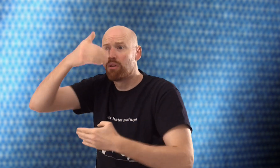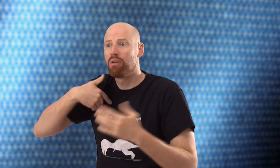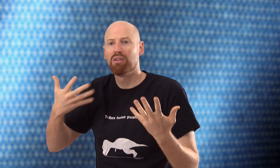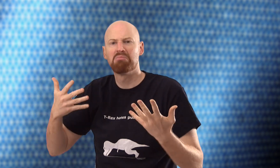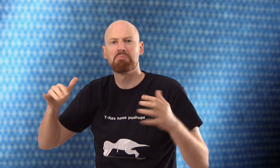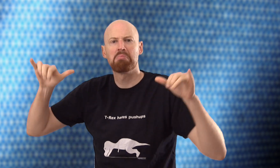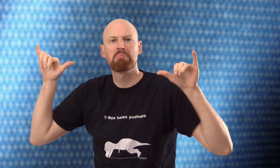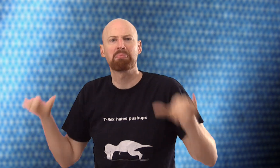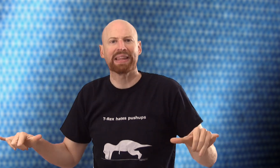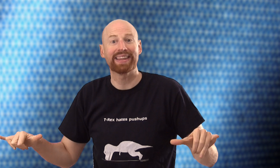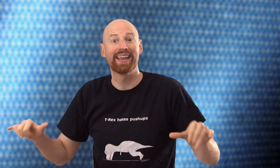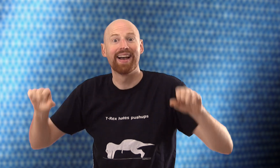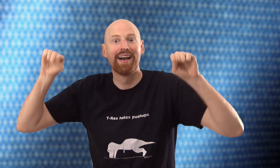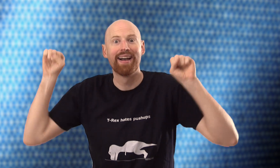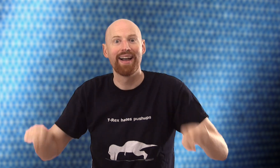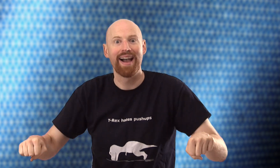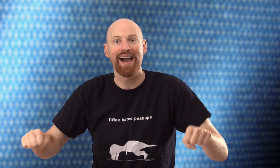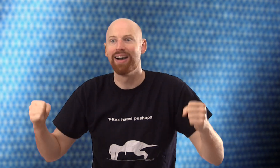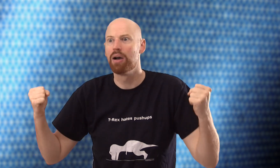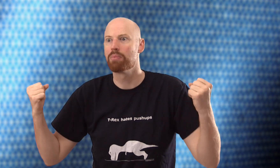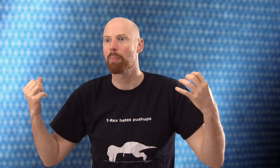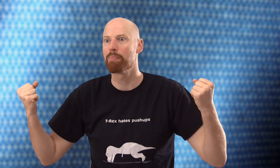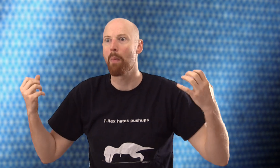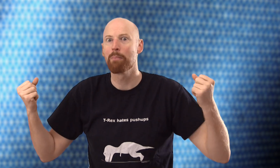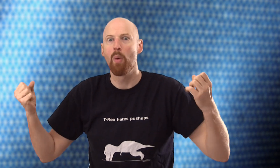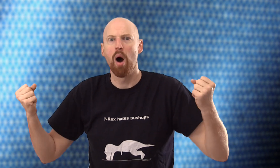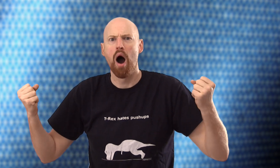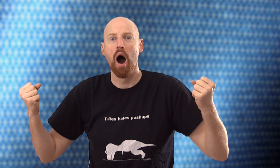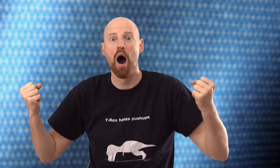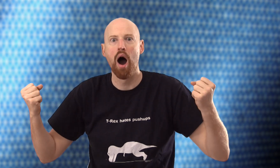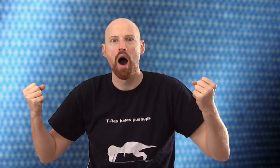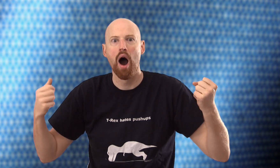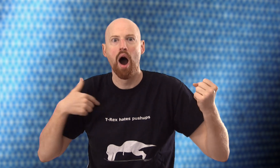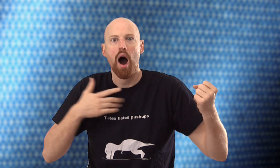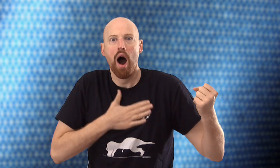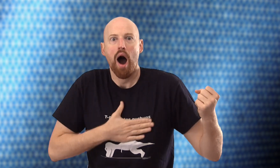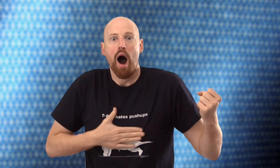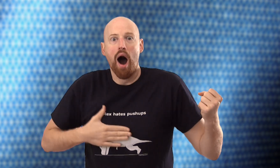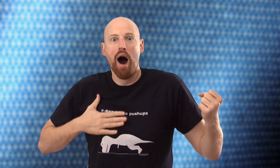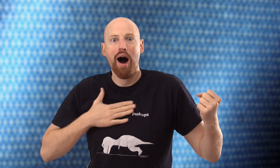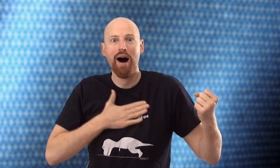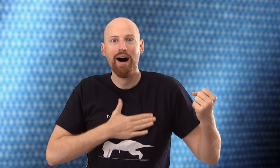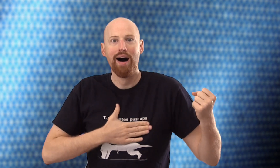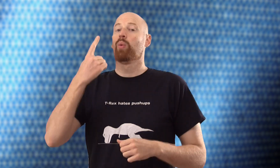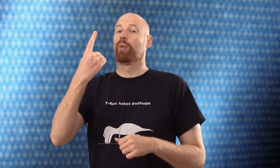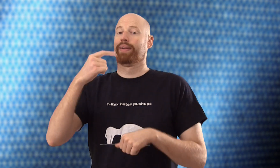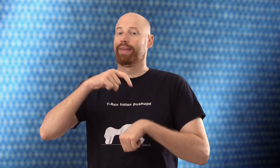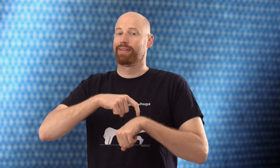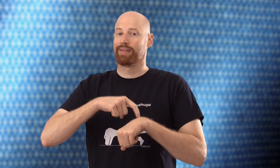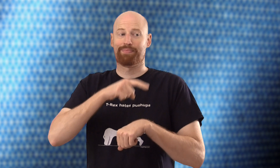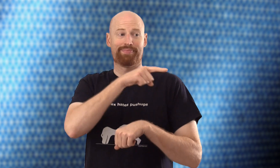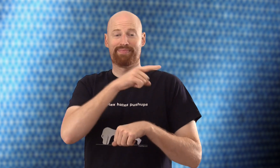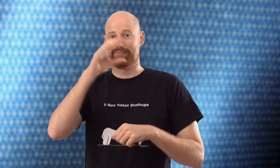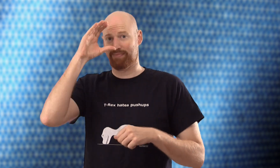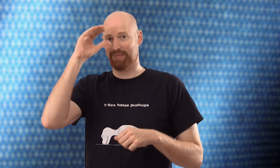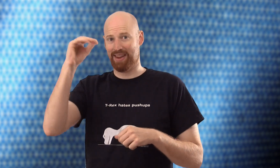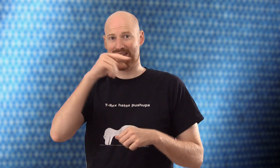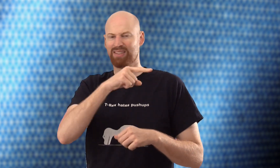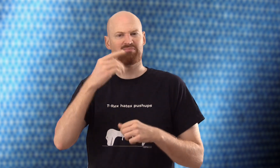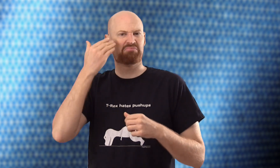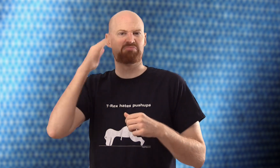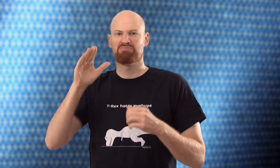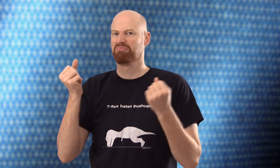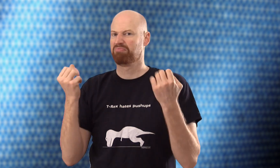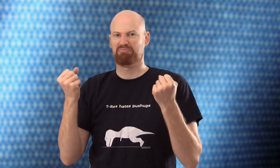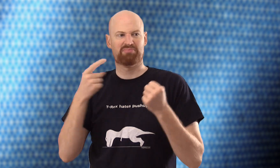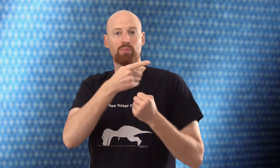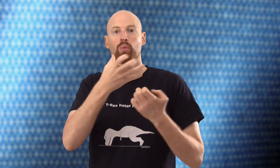or even through a window...I could sign with ease. Awesome! One time, a fellow who didn't know sign